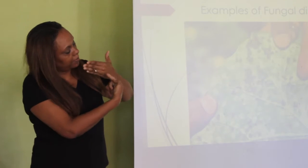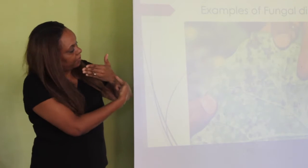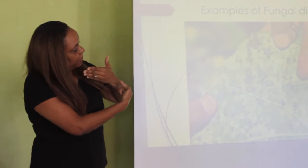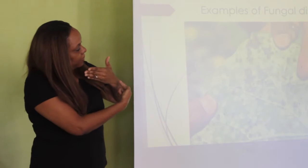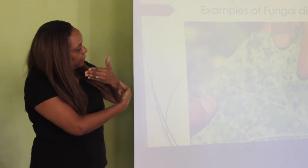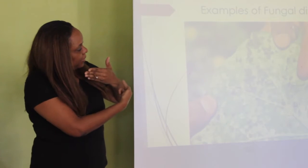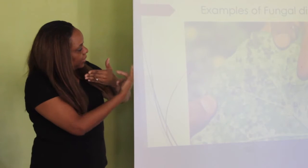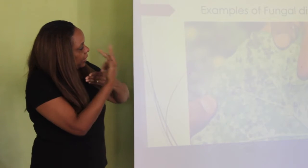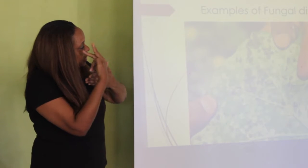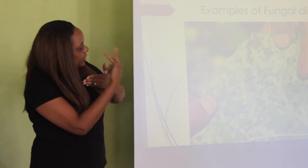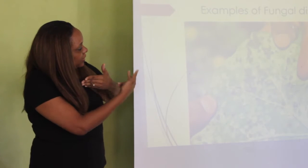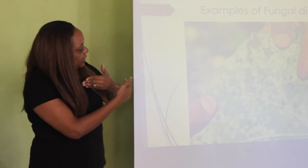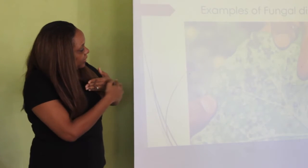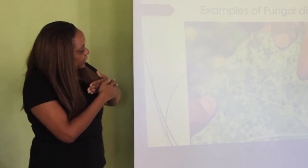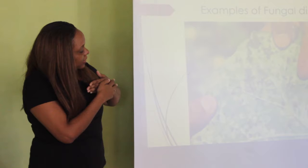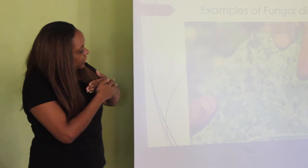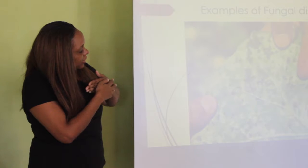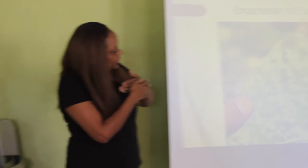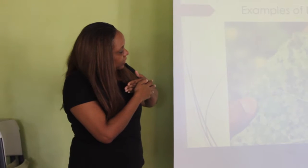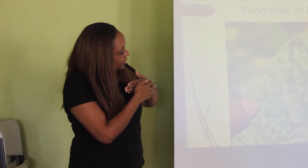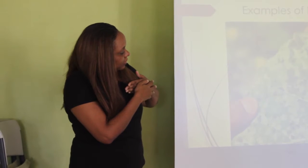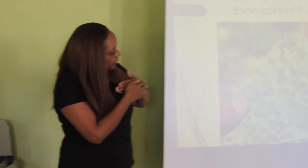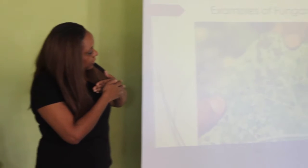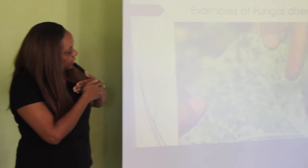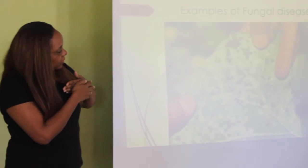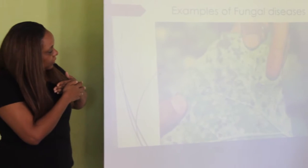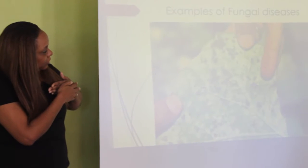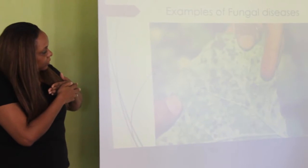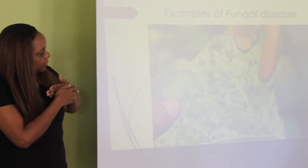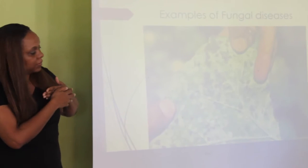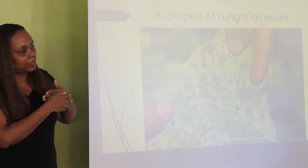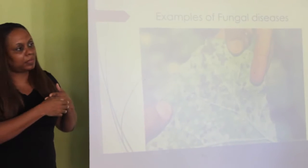you may see this type of starts off may start white